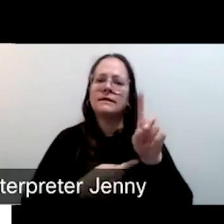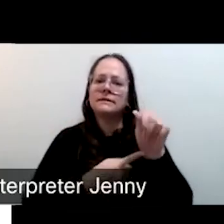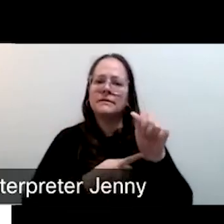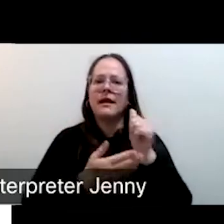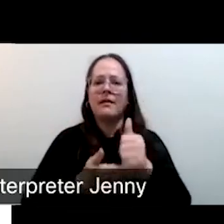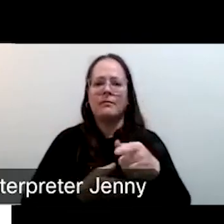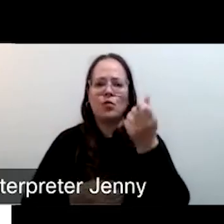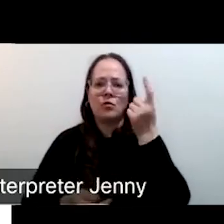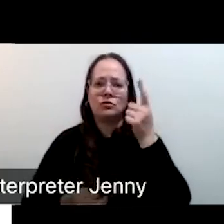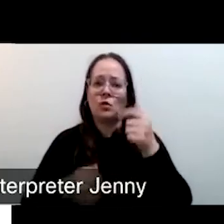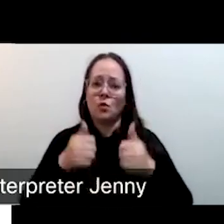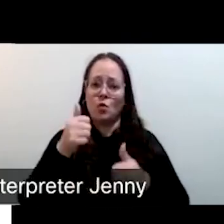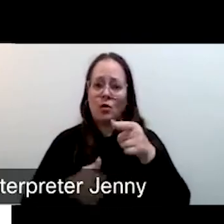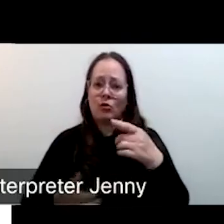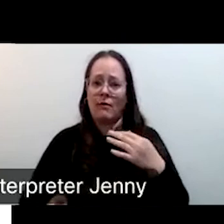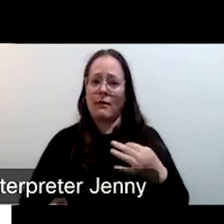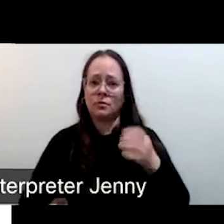be eligible for our program.